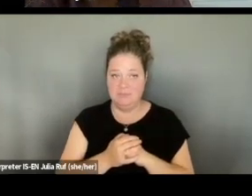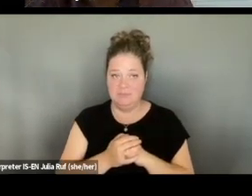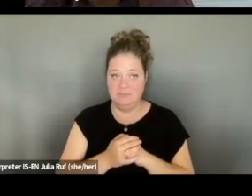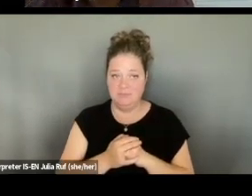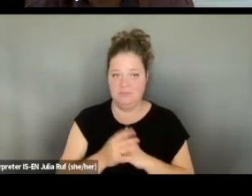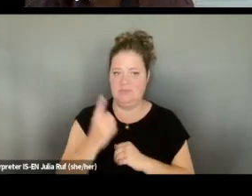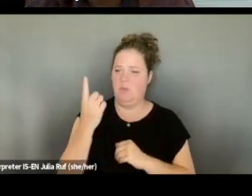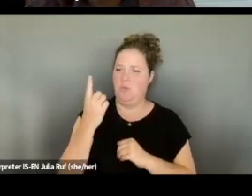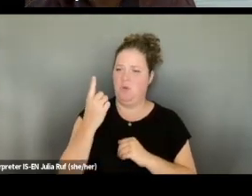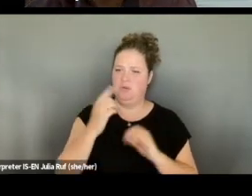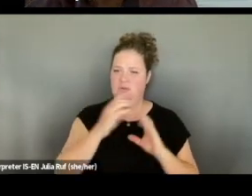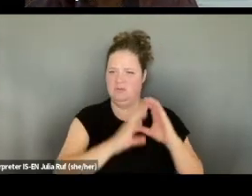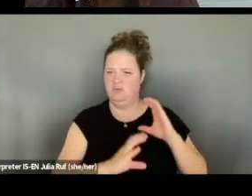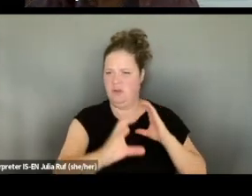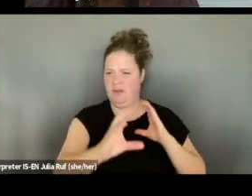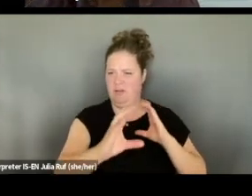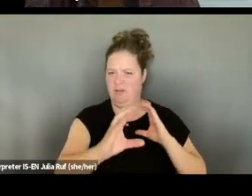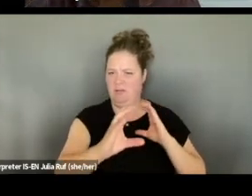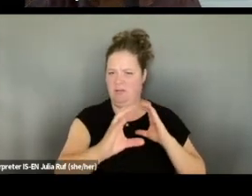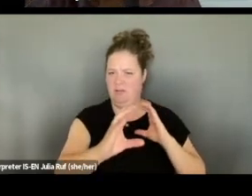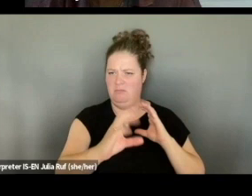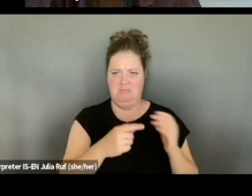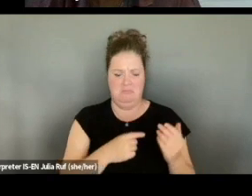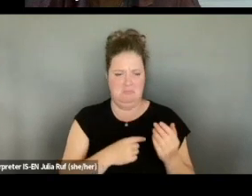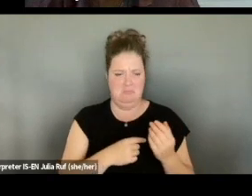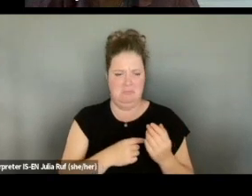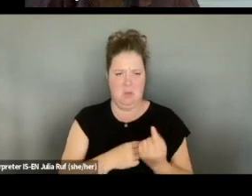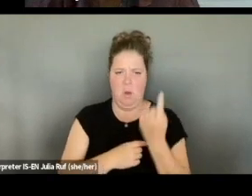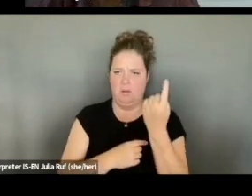one channel, so users with different